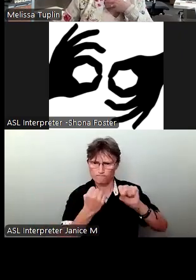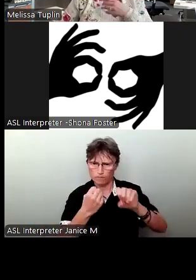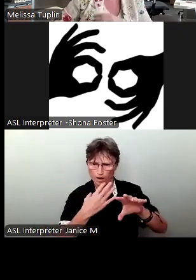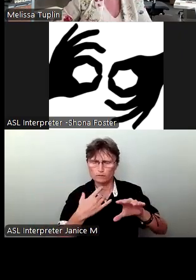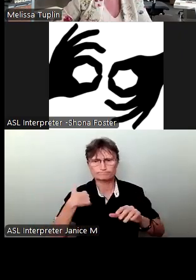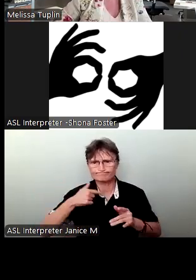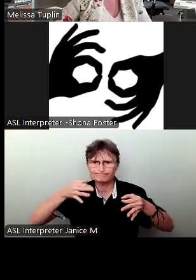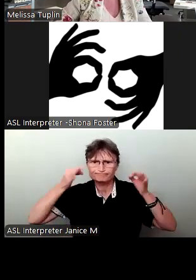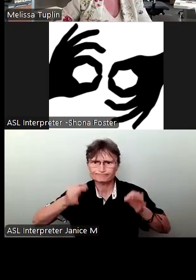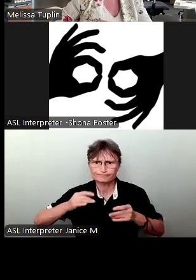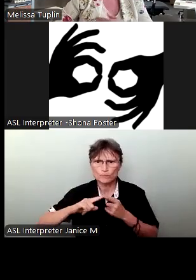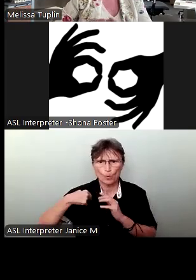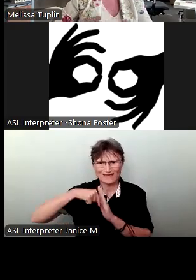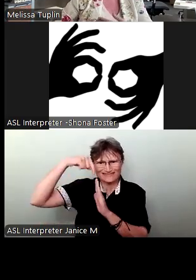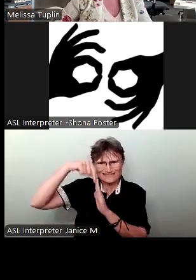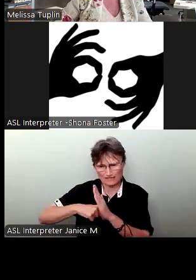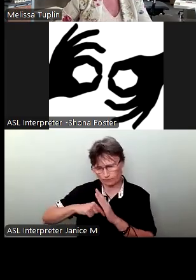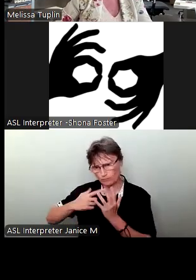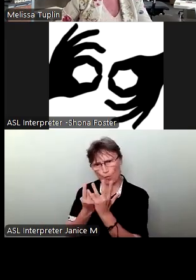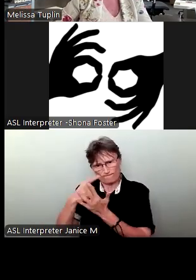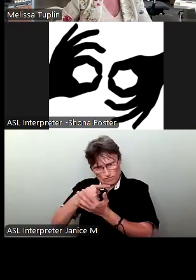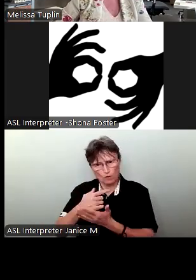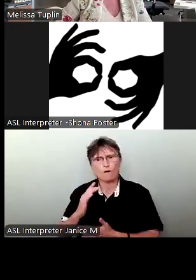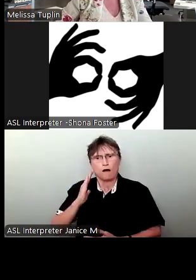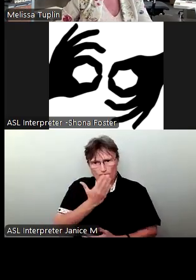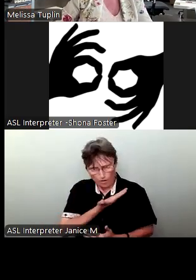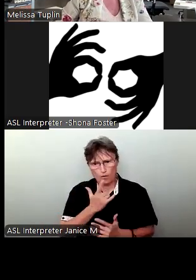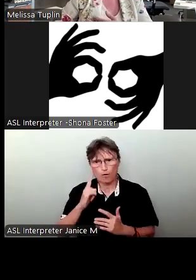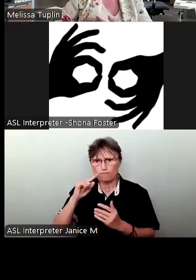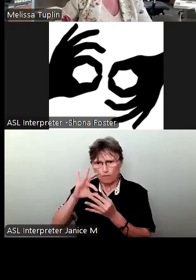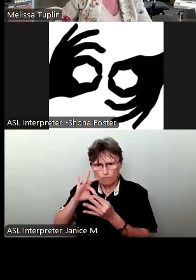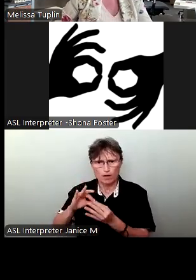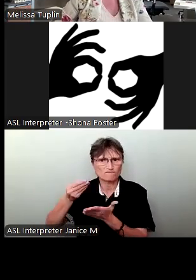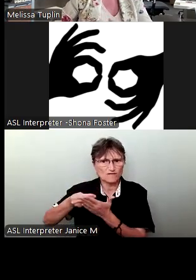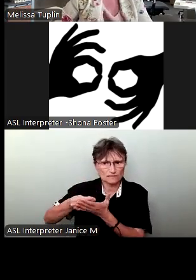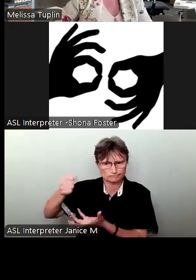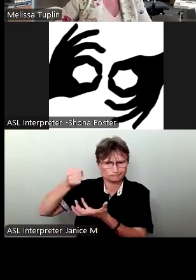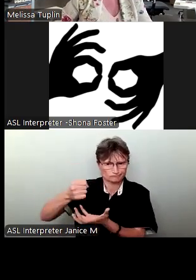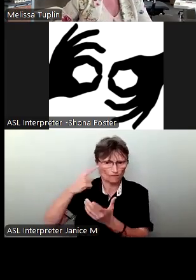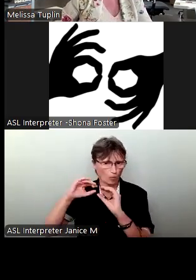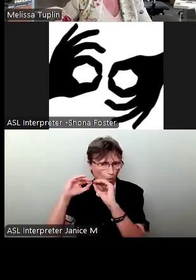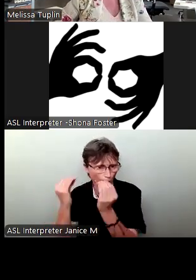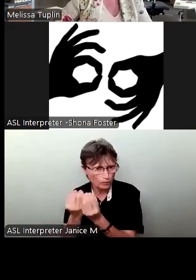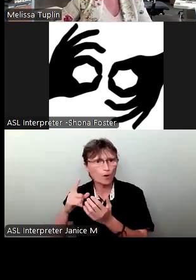assess organizations based on their mandate and purpose, set criteria and requirements that are